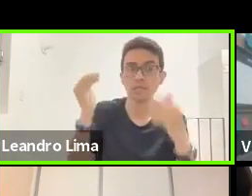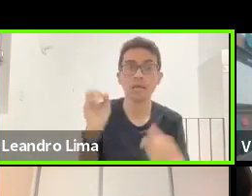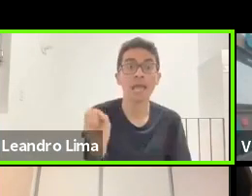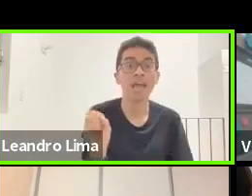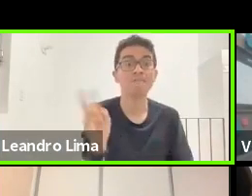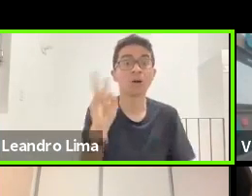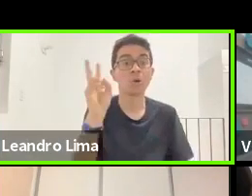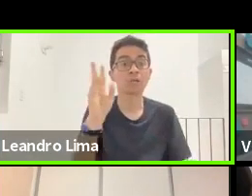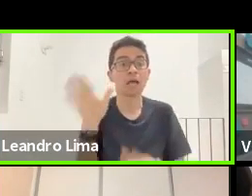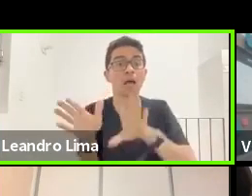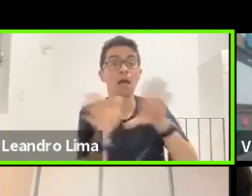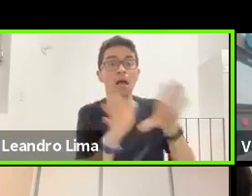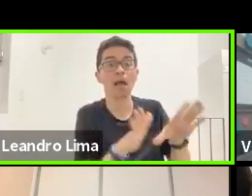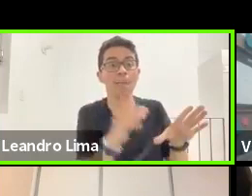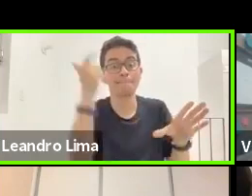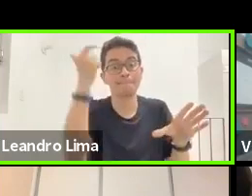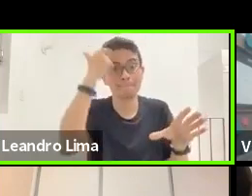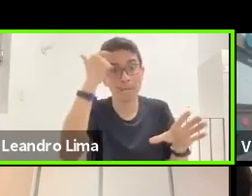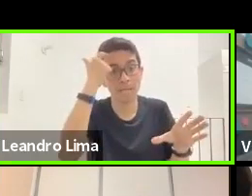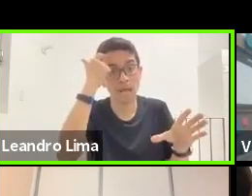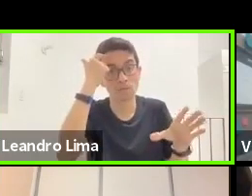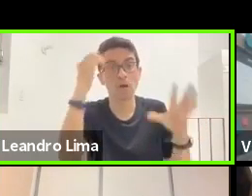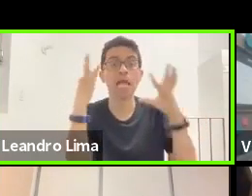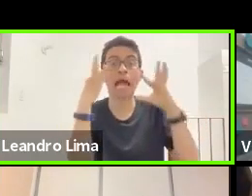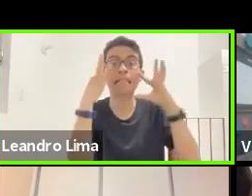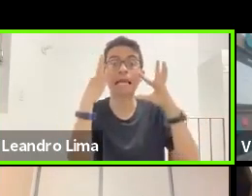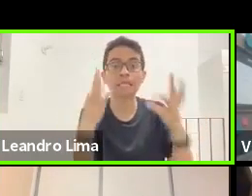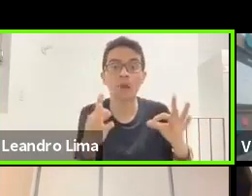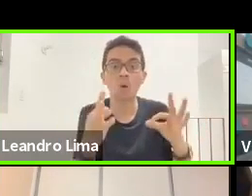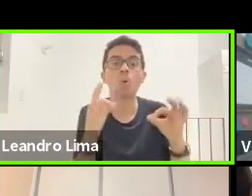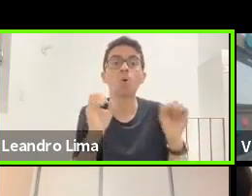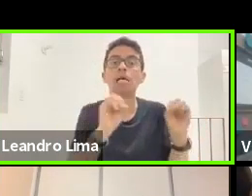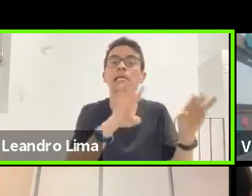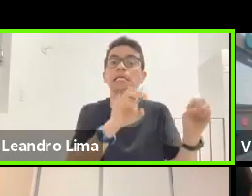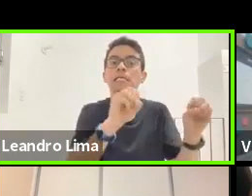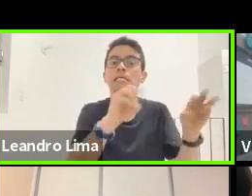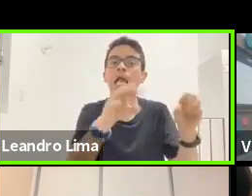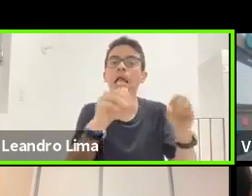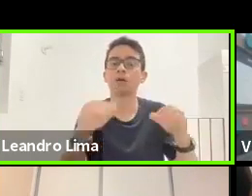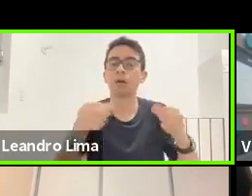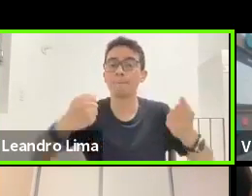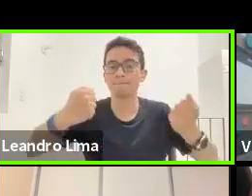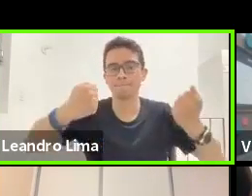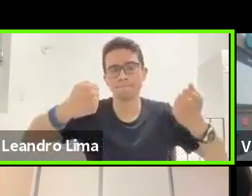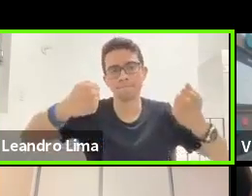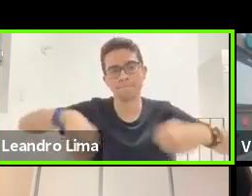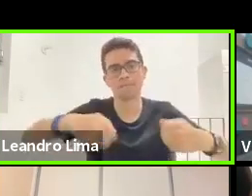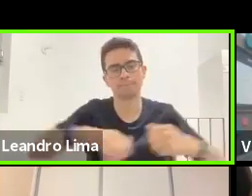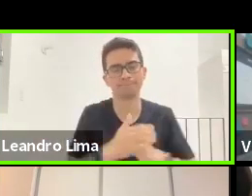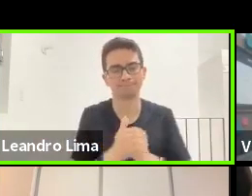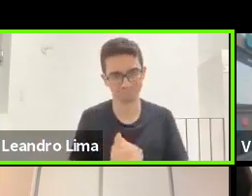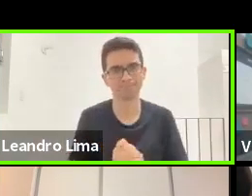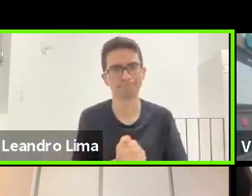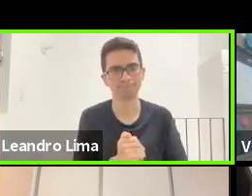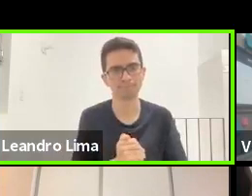in what is to be considered. teach teachable is teachable is just like the same as teachable is just like the same as who are, who is considered. green breathable, who